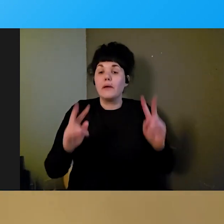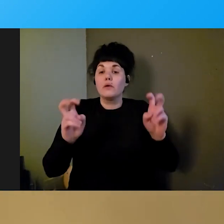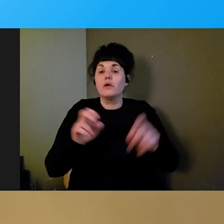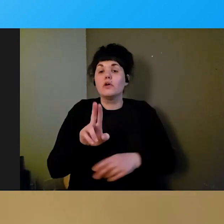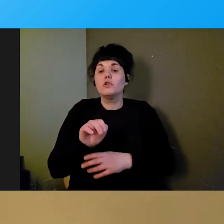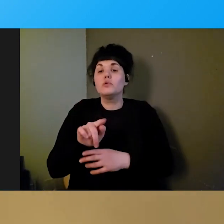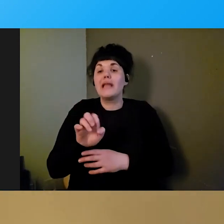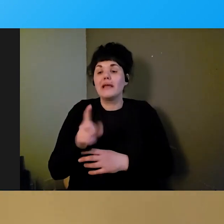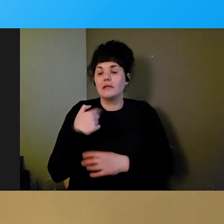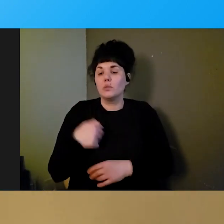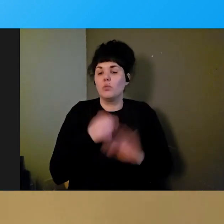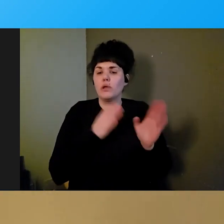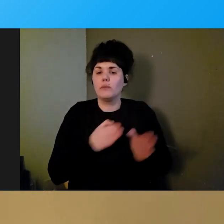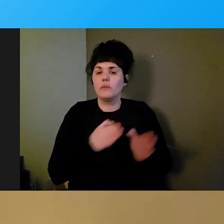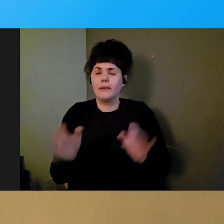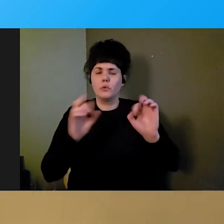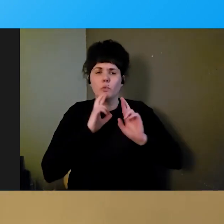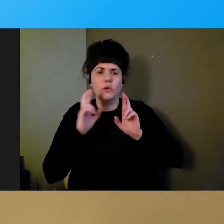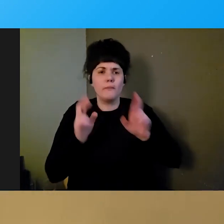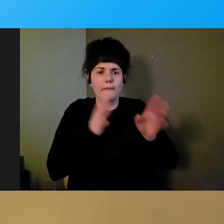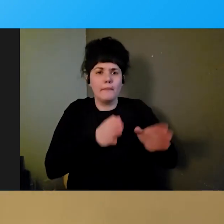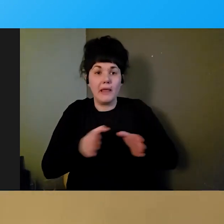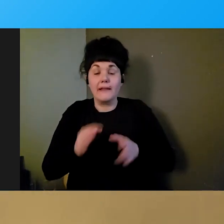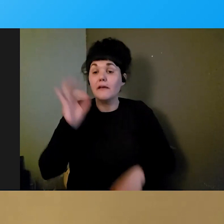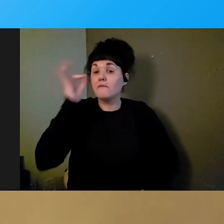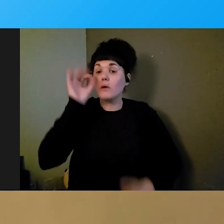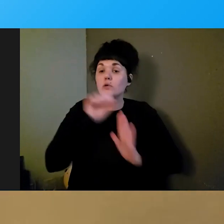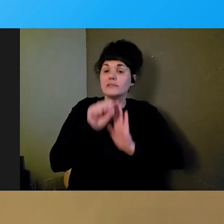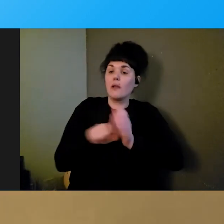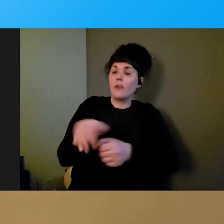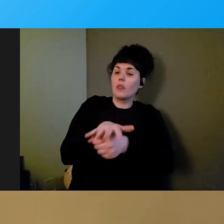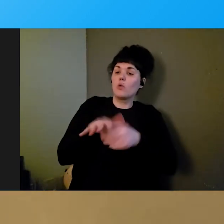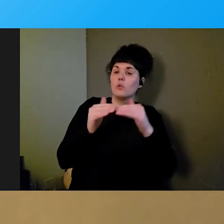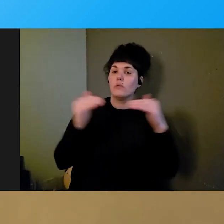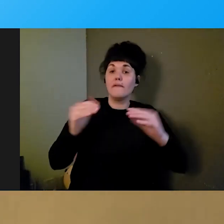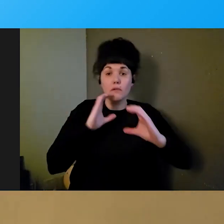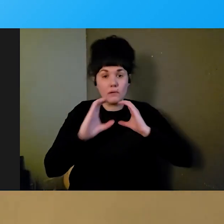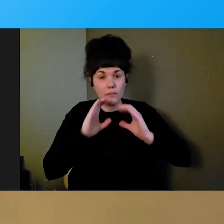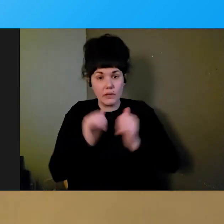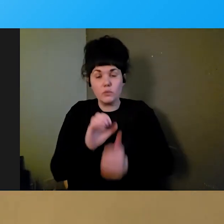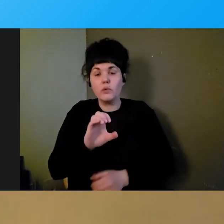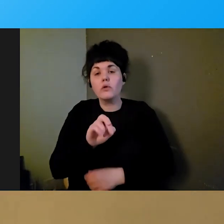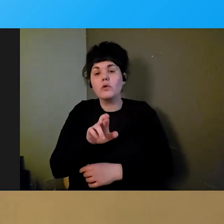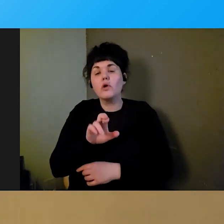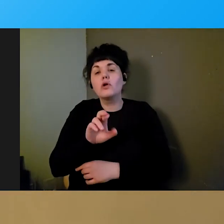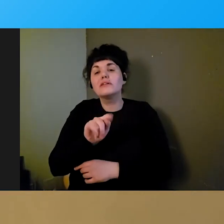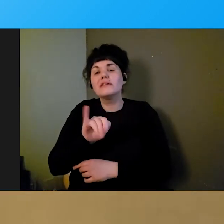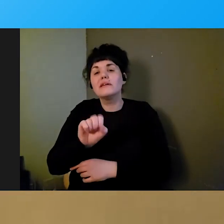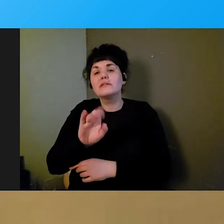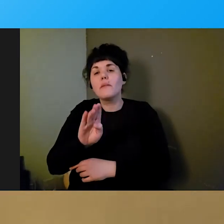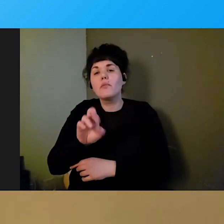response planning at Federal, state and local level. A conversation between Curtis Brown and Marcie Roth. I'm so happy